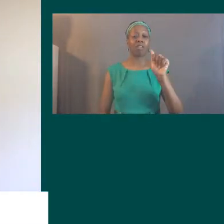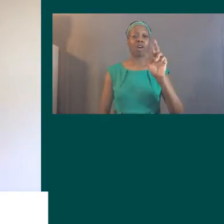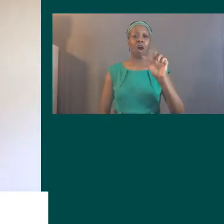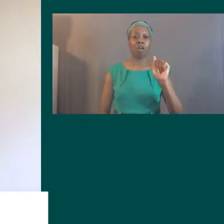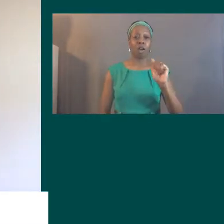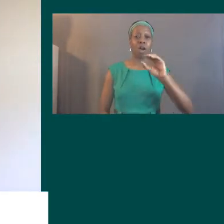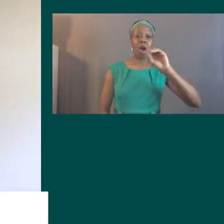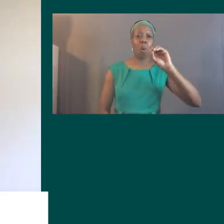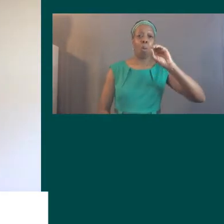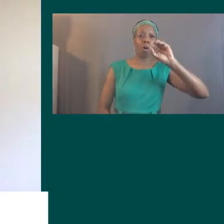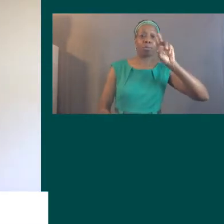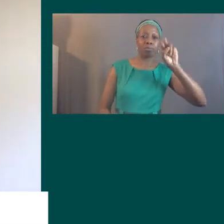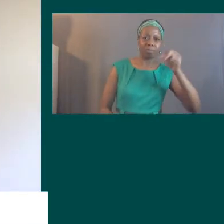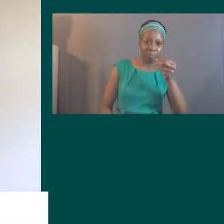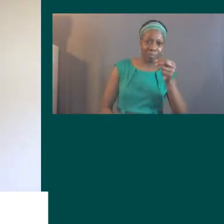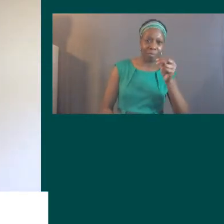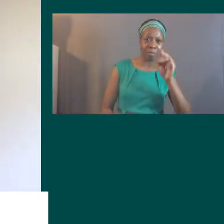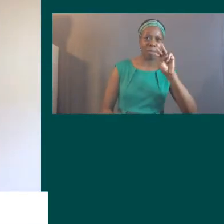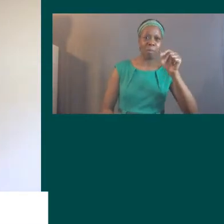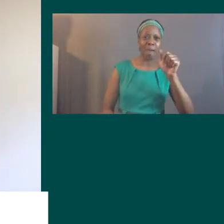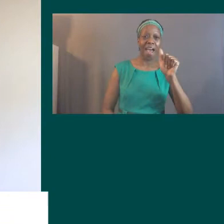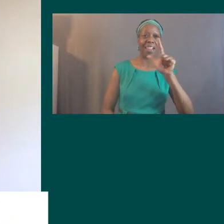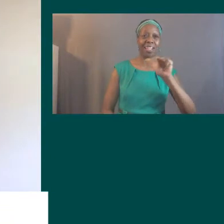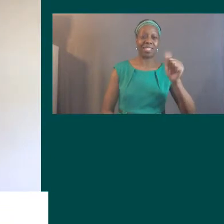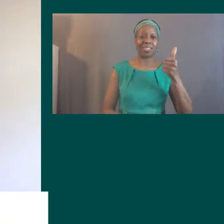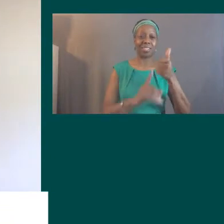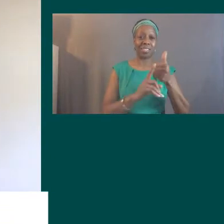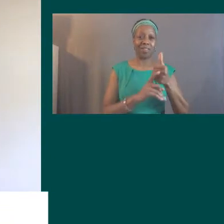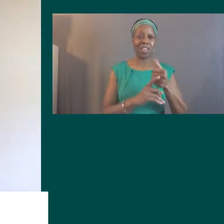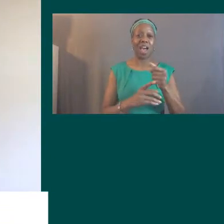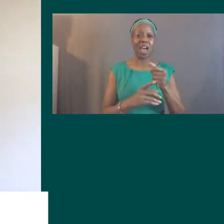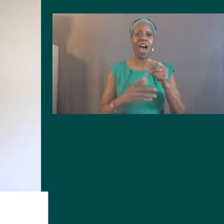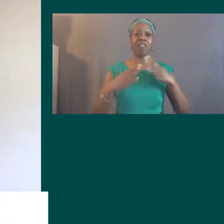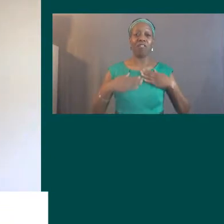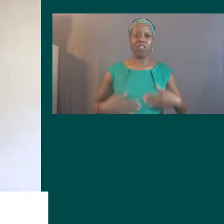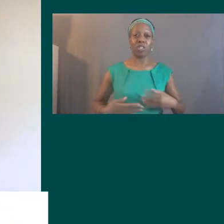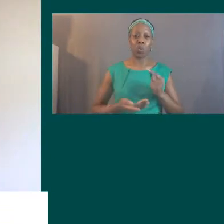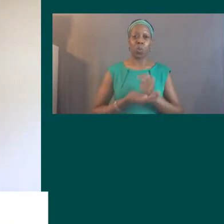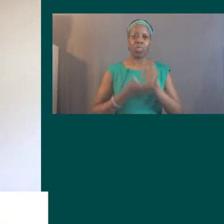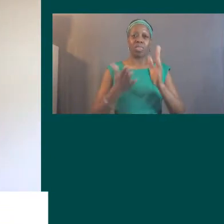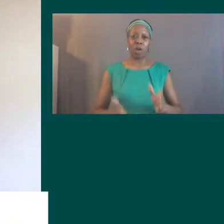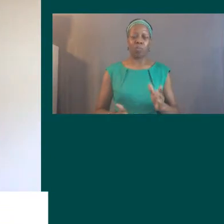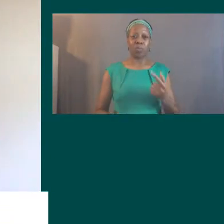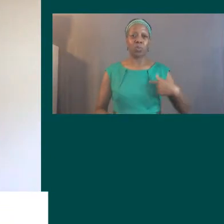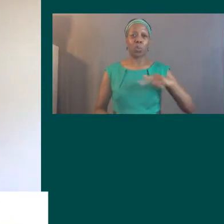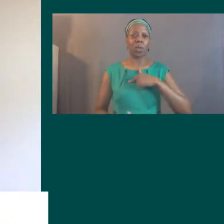who is also a pediatric physical therapist. And we are so excited for this panel and then for our family panel,